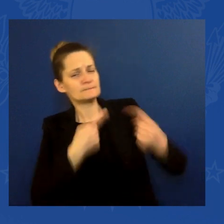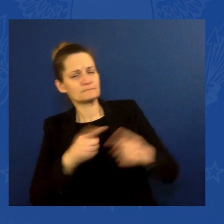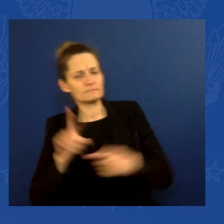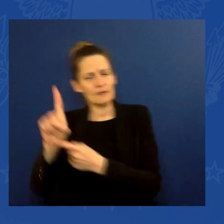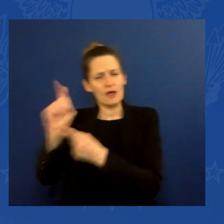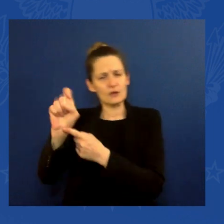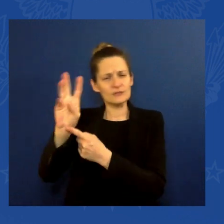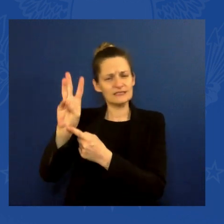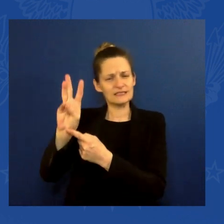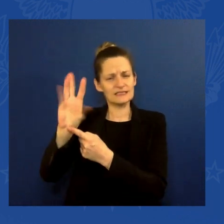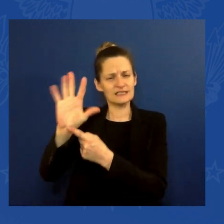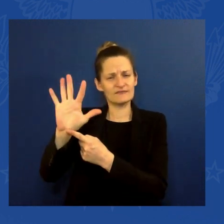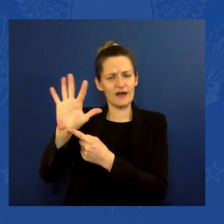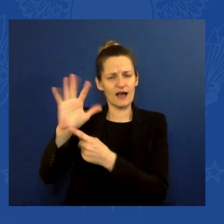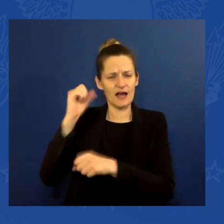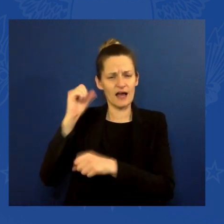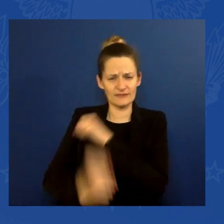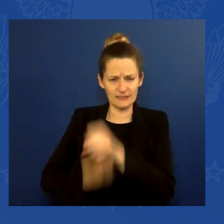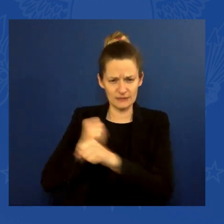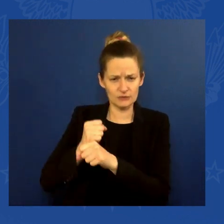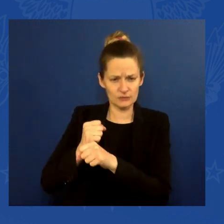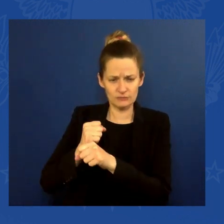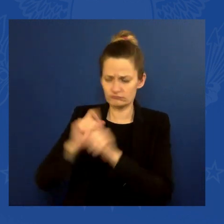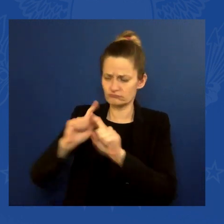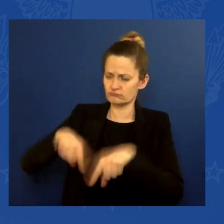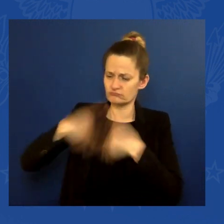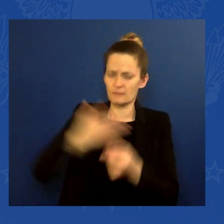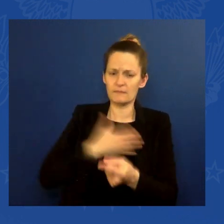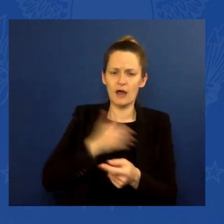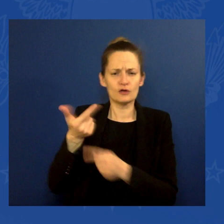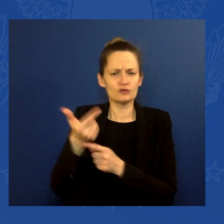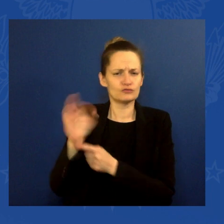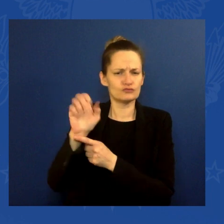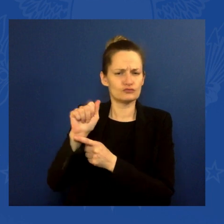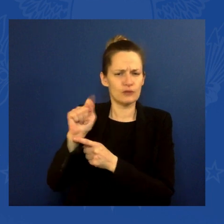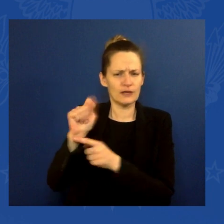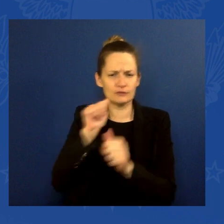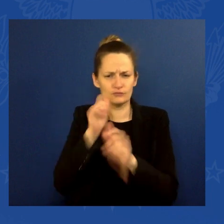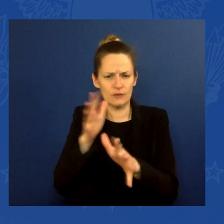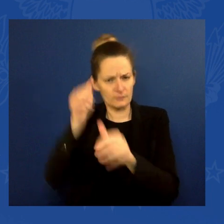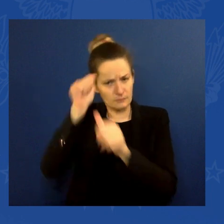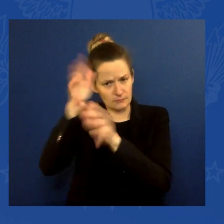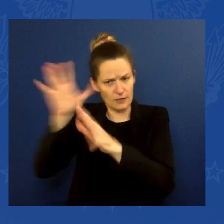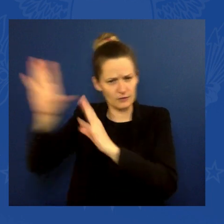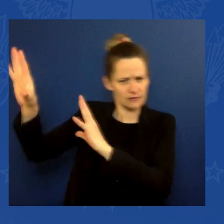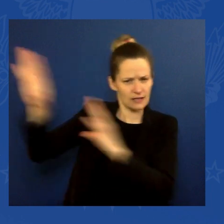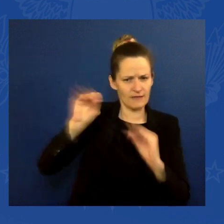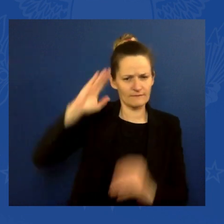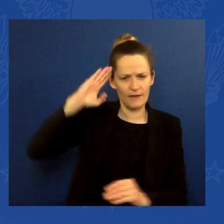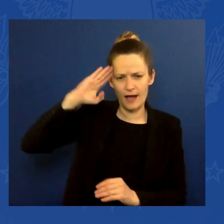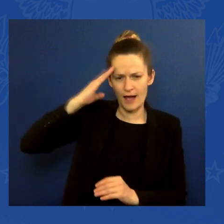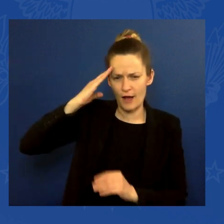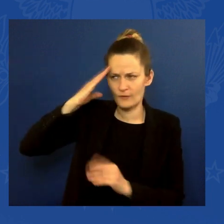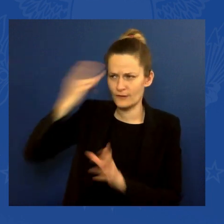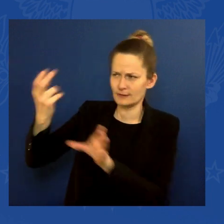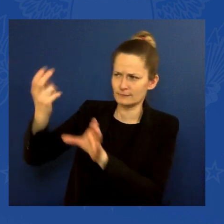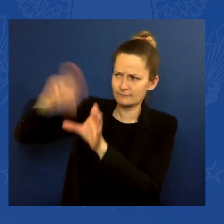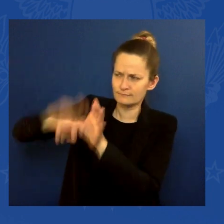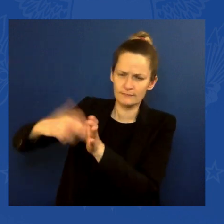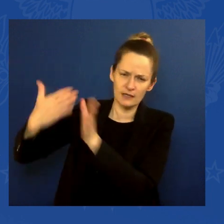left County Mayo and County Louth aboard coffin ships to cross the Atlantic. Not sure all what -- they knew what they were leaving.